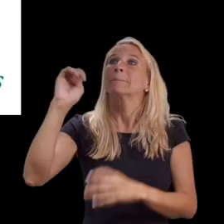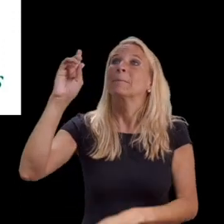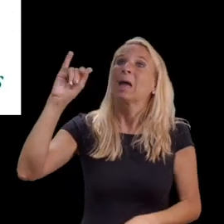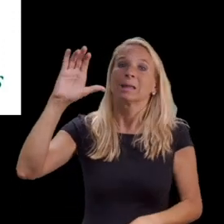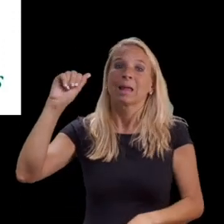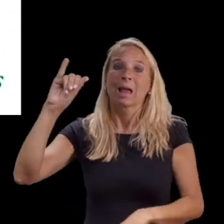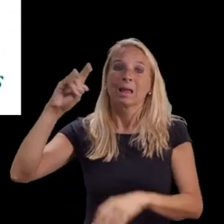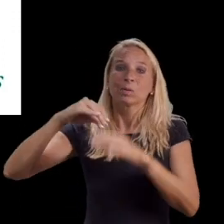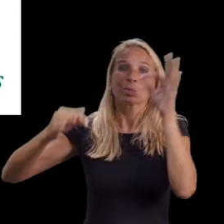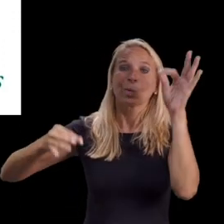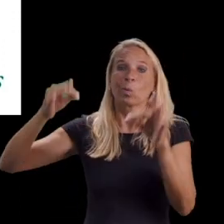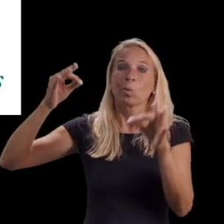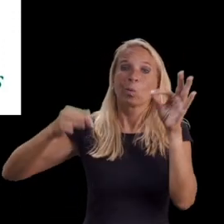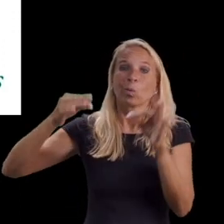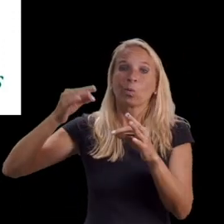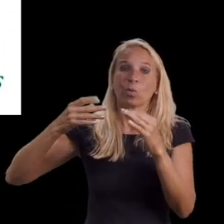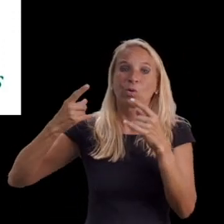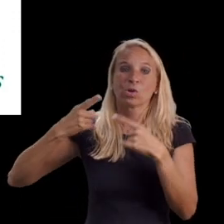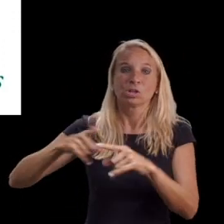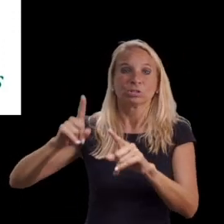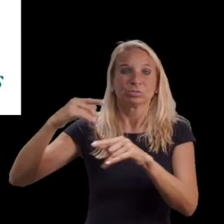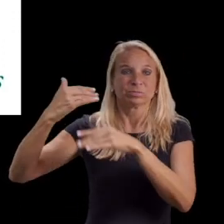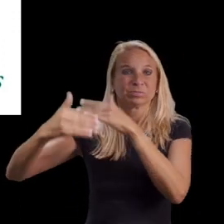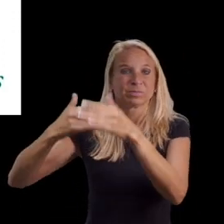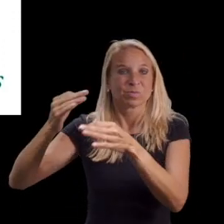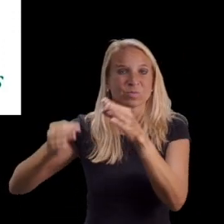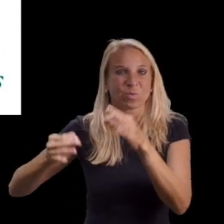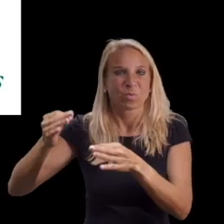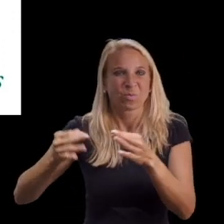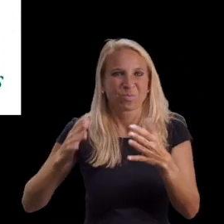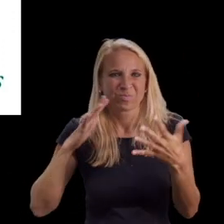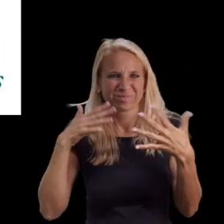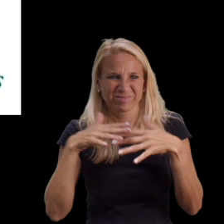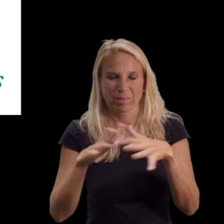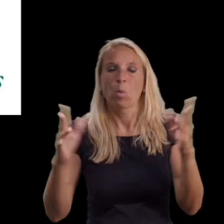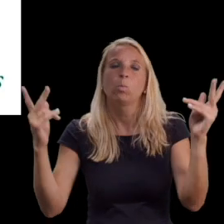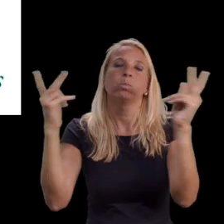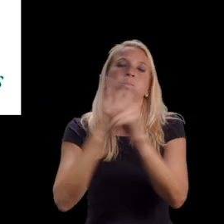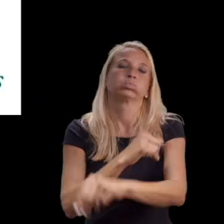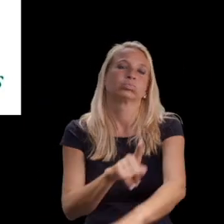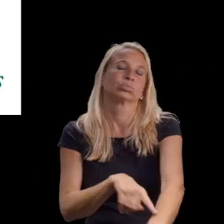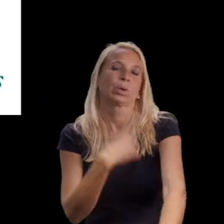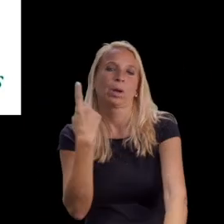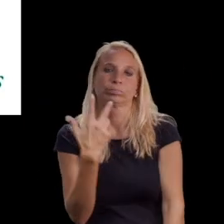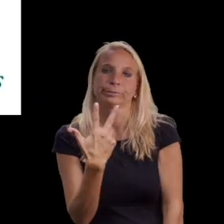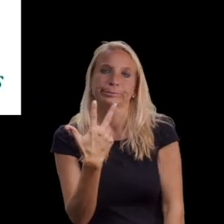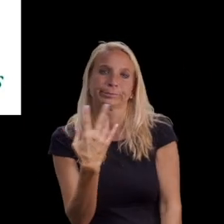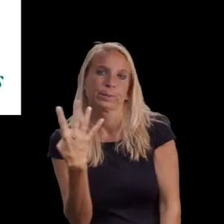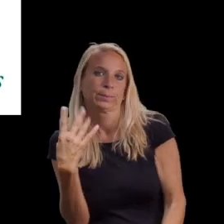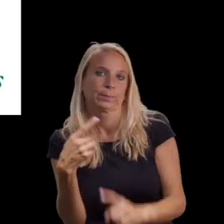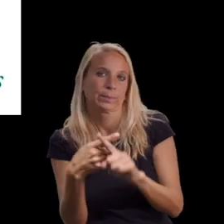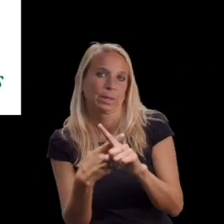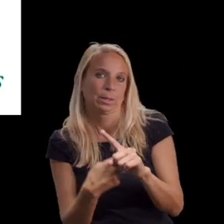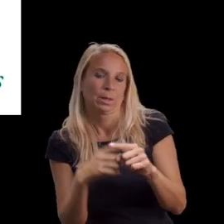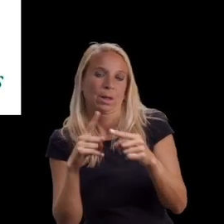we work through the fair hearing process. So in combined it could take three to four months until we get that final fair hearing decision.